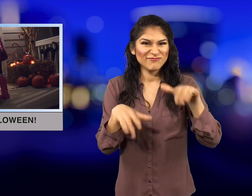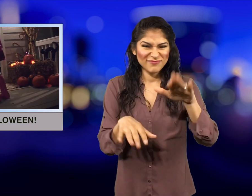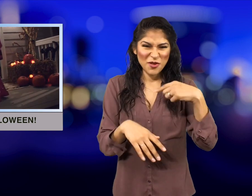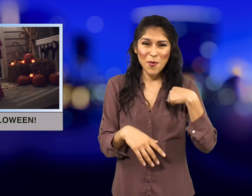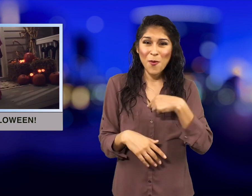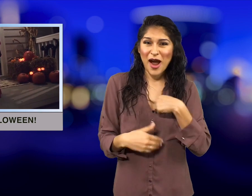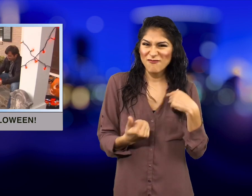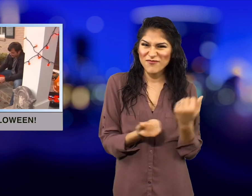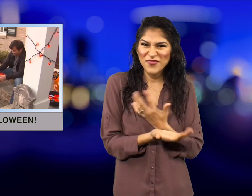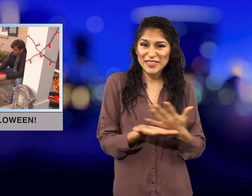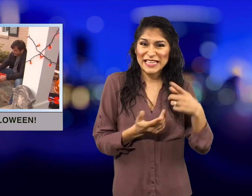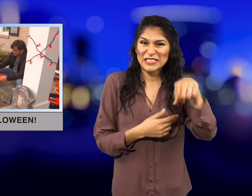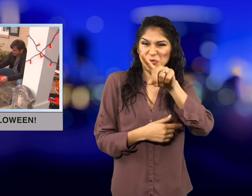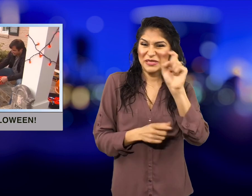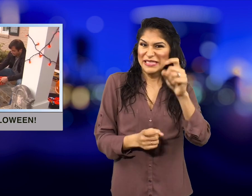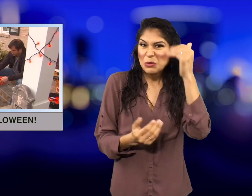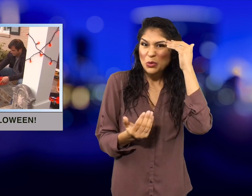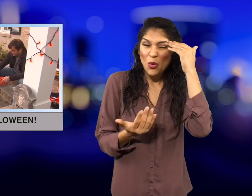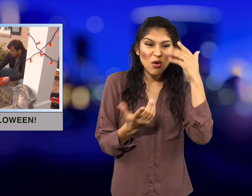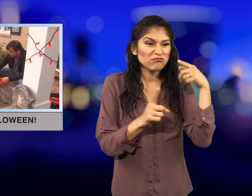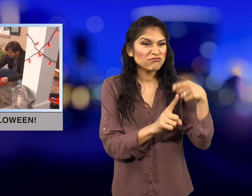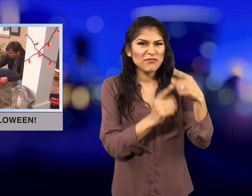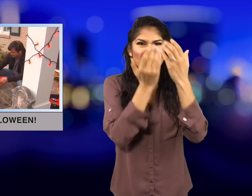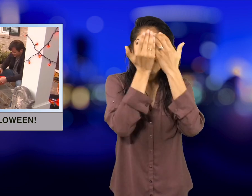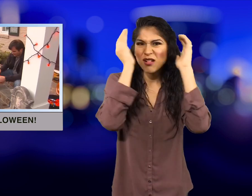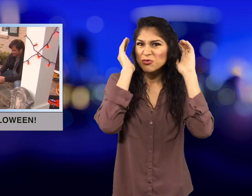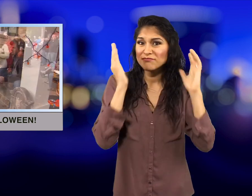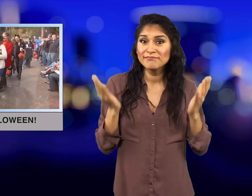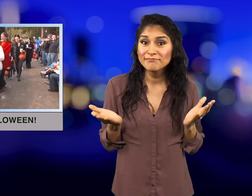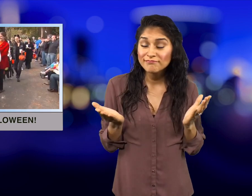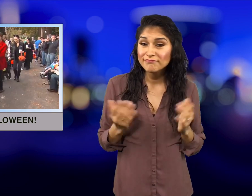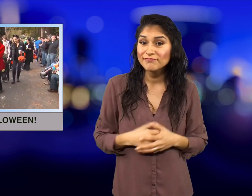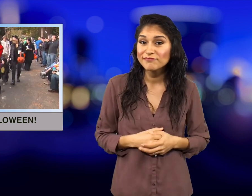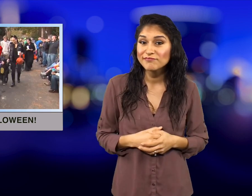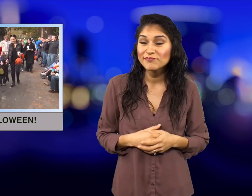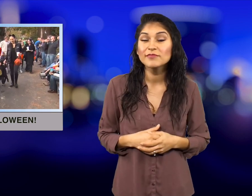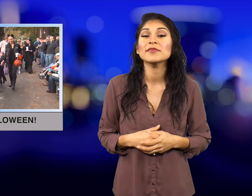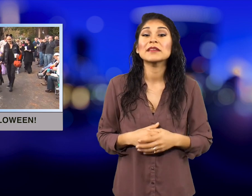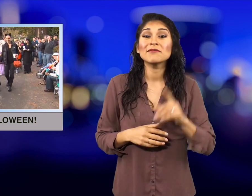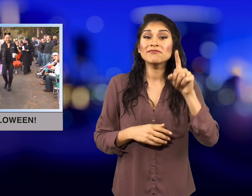We have everything you need to know this Halloween.